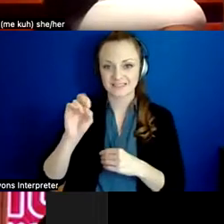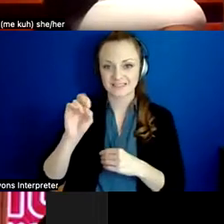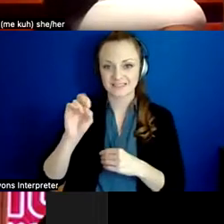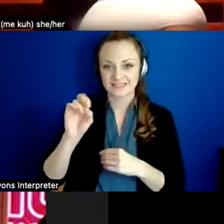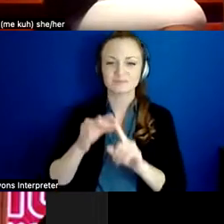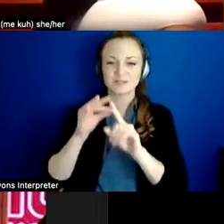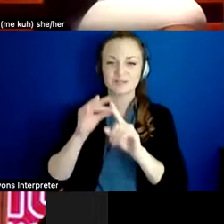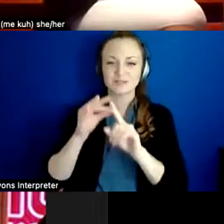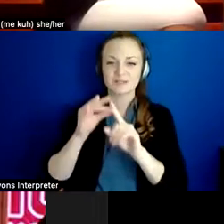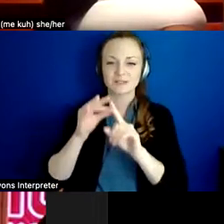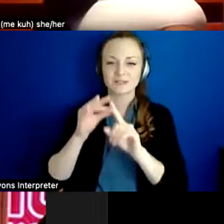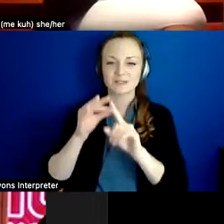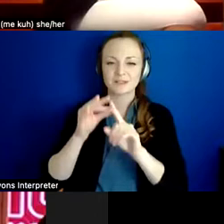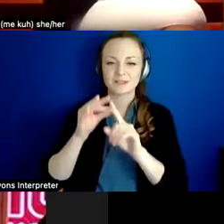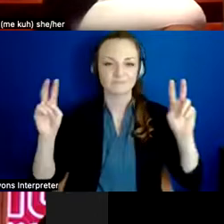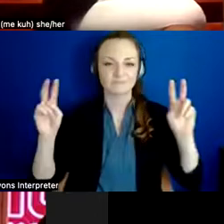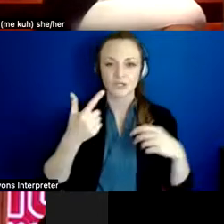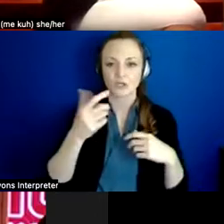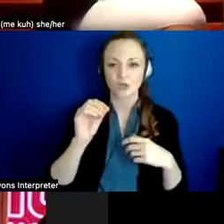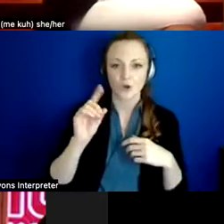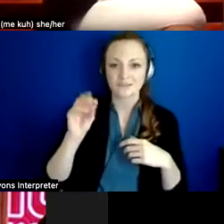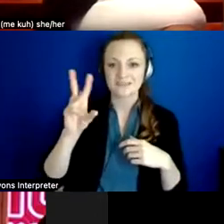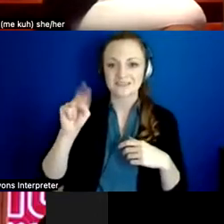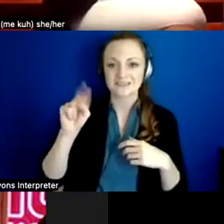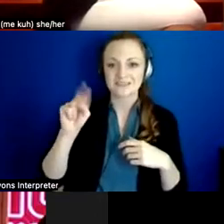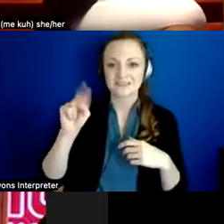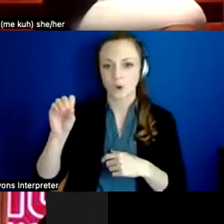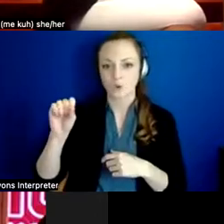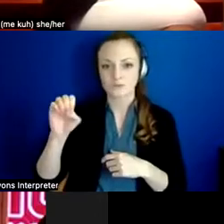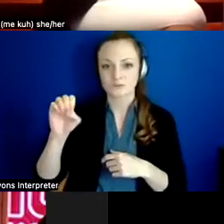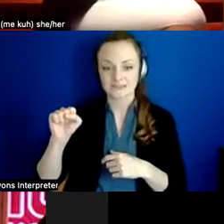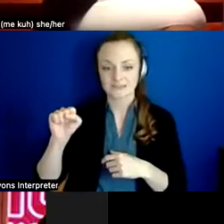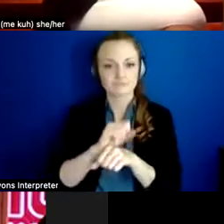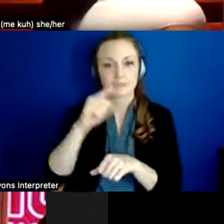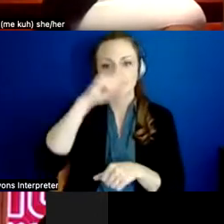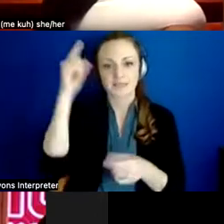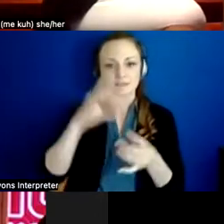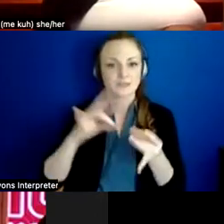is a black spiritual from that tells the story of the exodus.